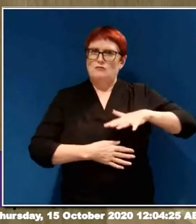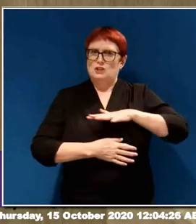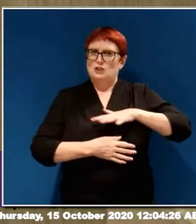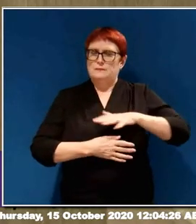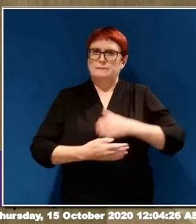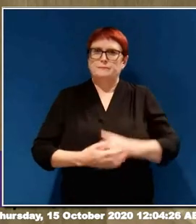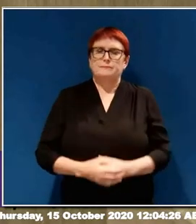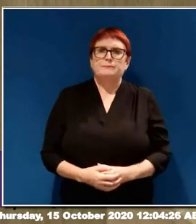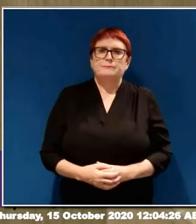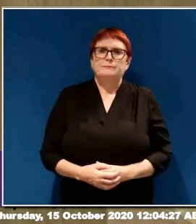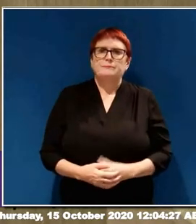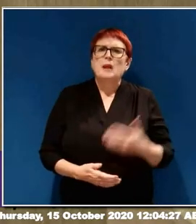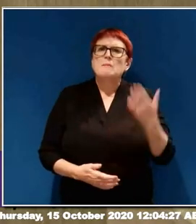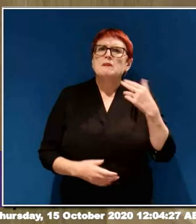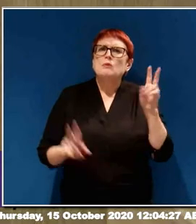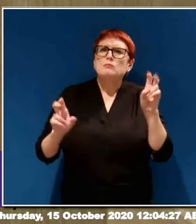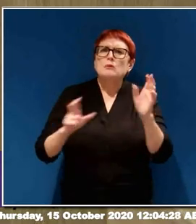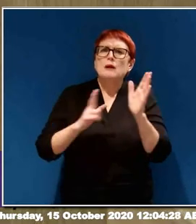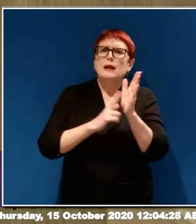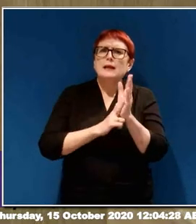on School Students with Disabilities.